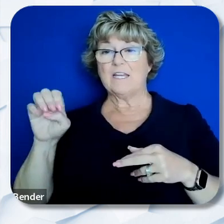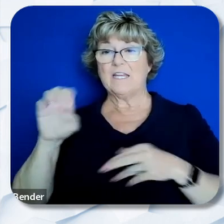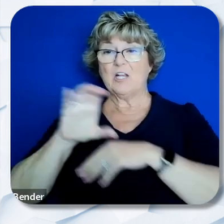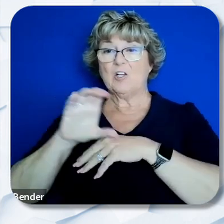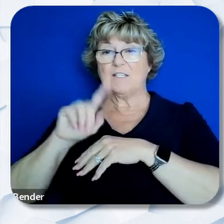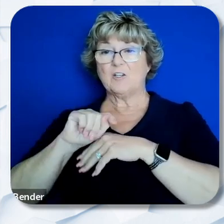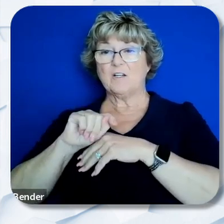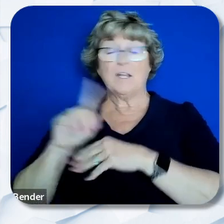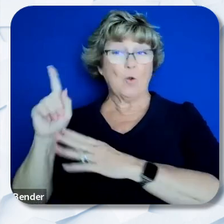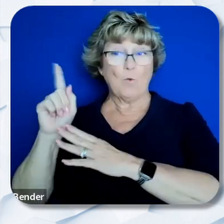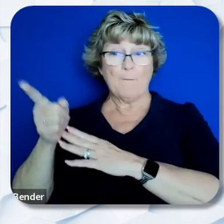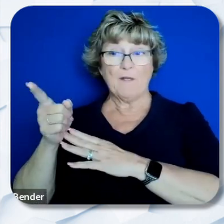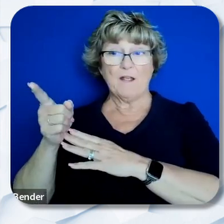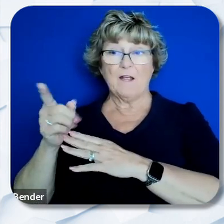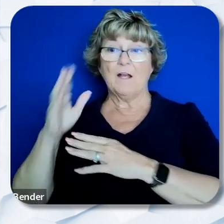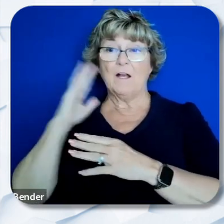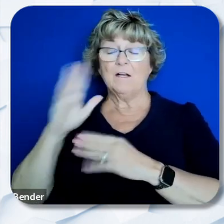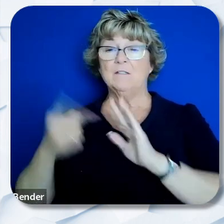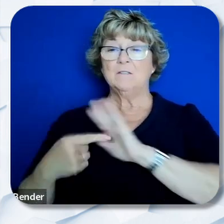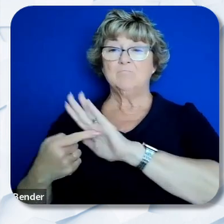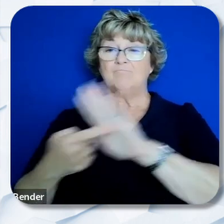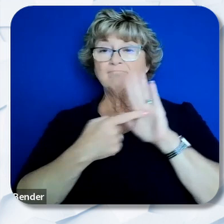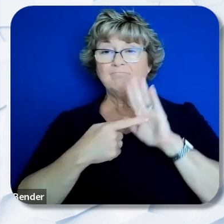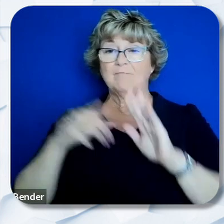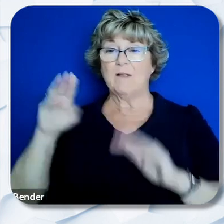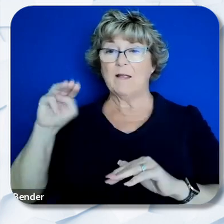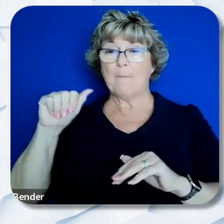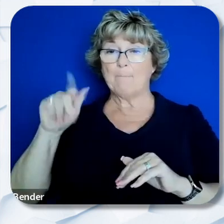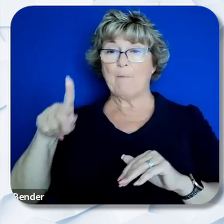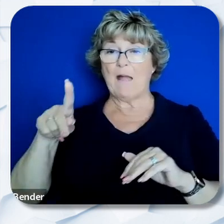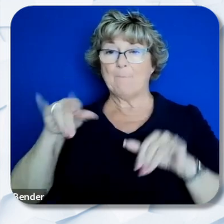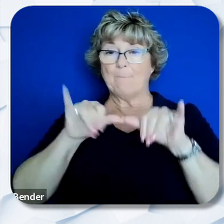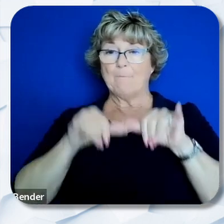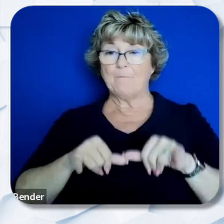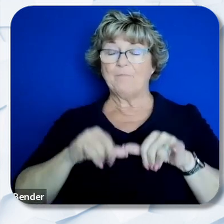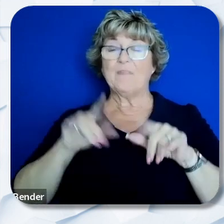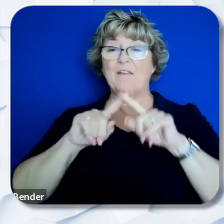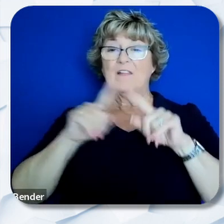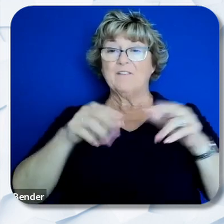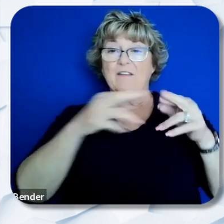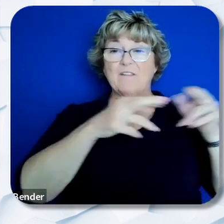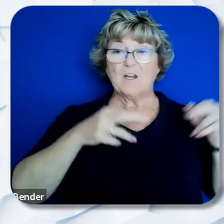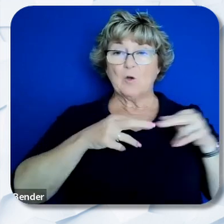In just a moment I will be showing you a map of the different regions of California, and